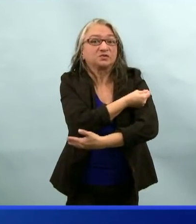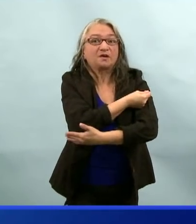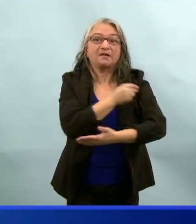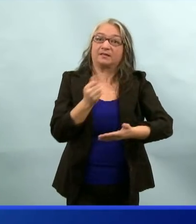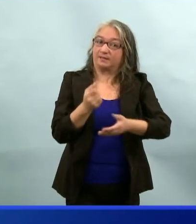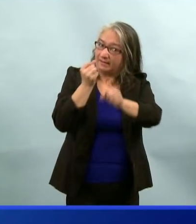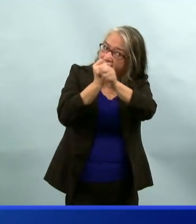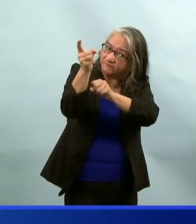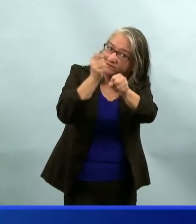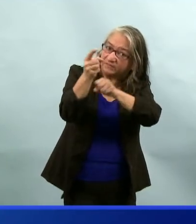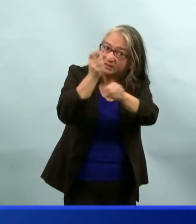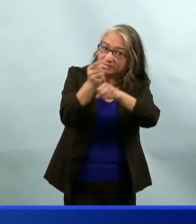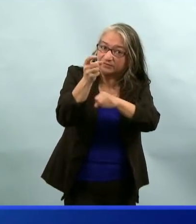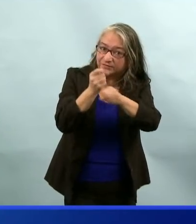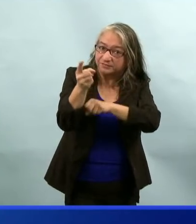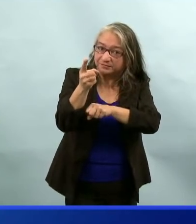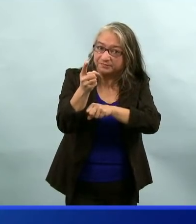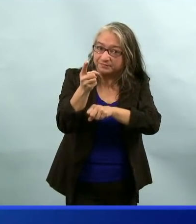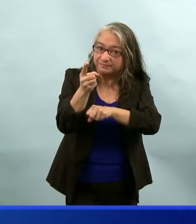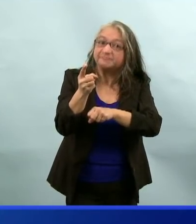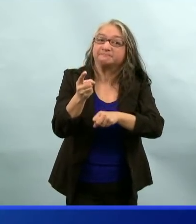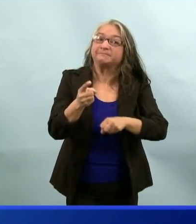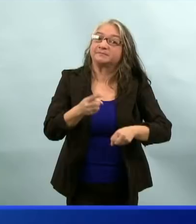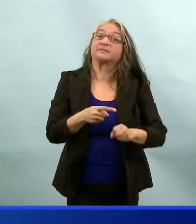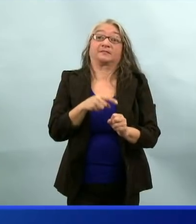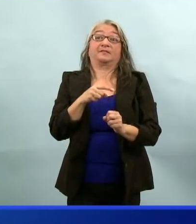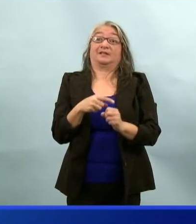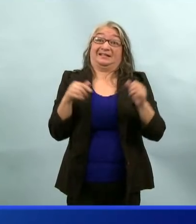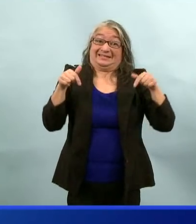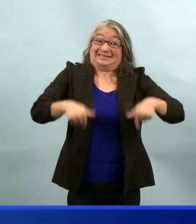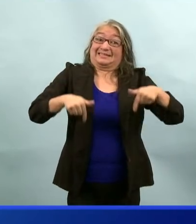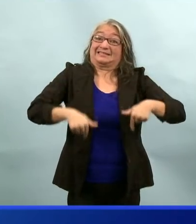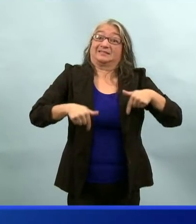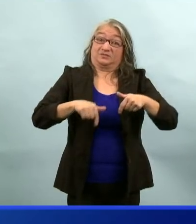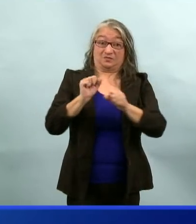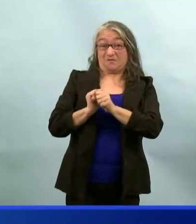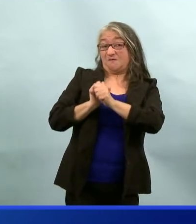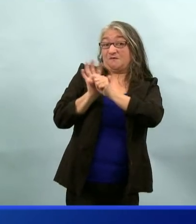when it comes to covid however waning immunity can be more serious for people